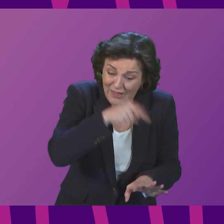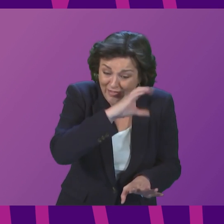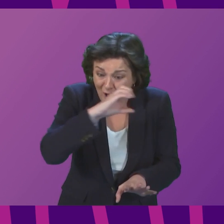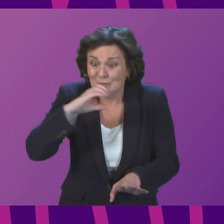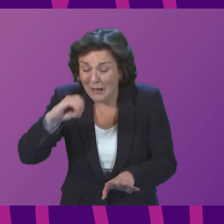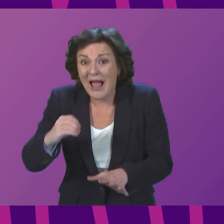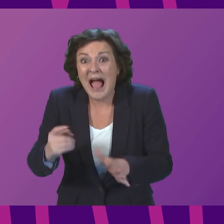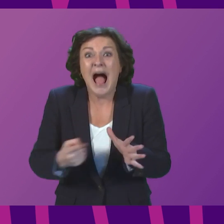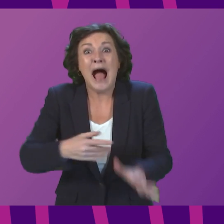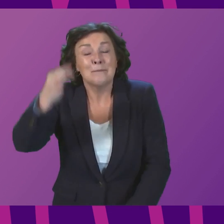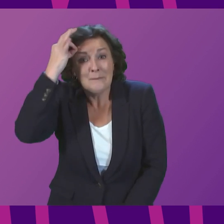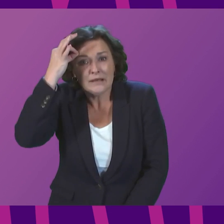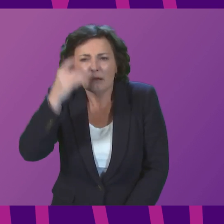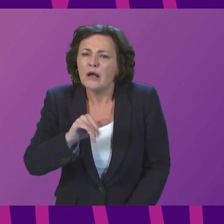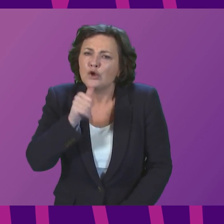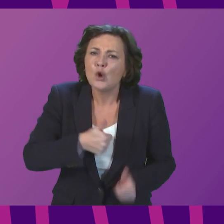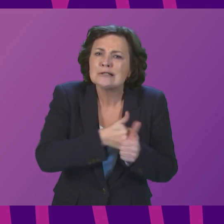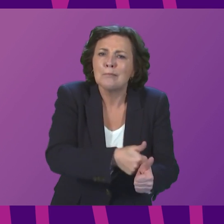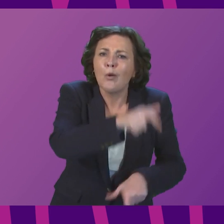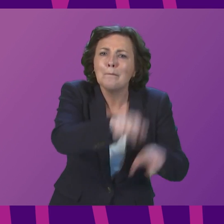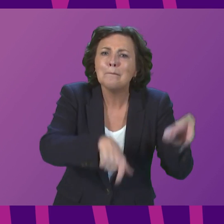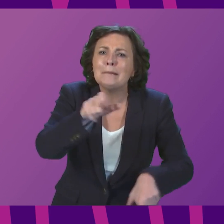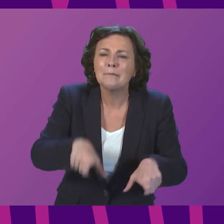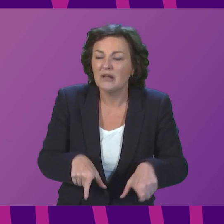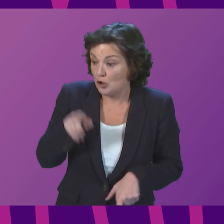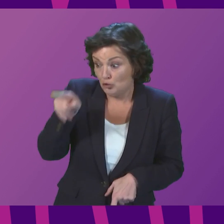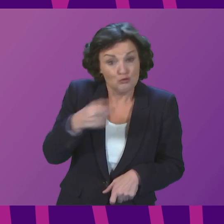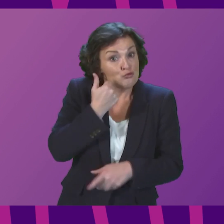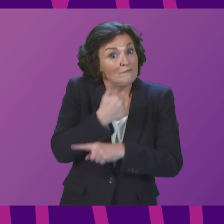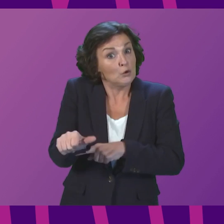It has refused to use the powers of the Parliament to top up winter fuel payments, it has refused